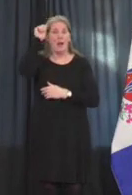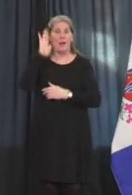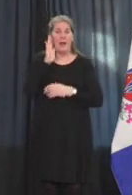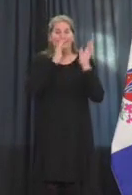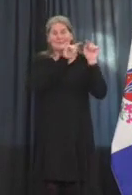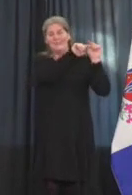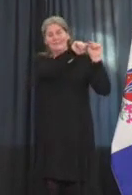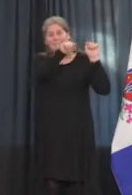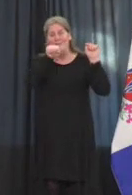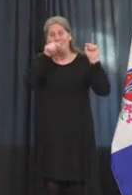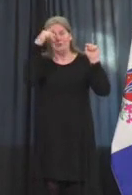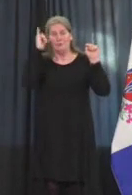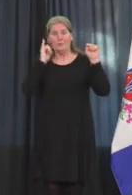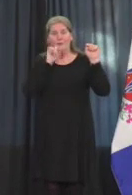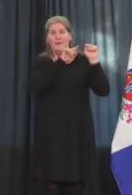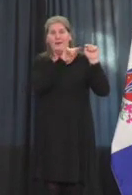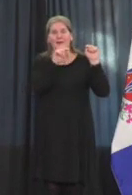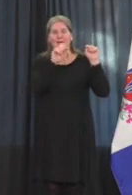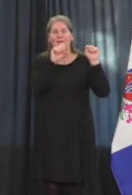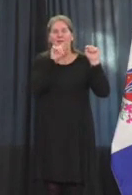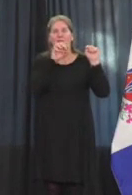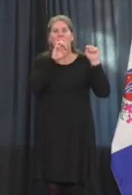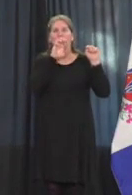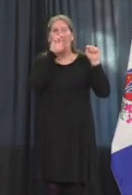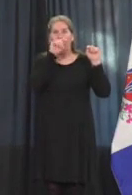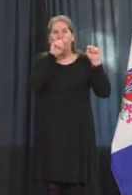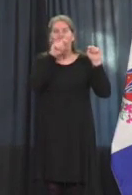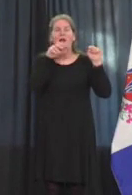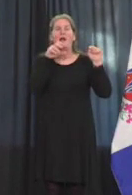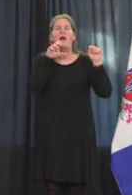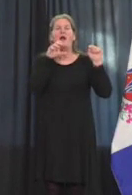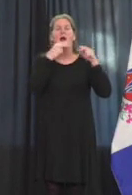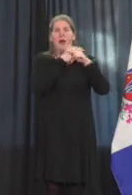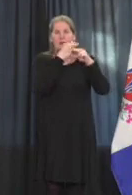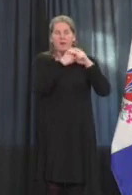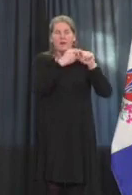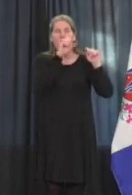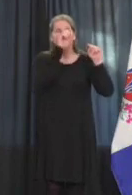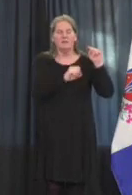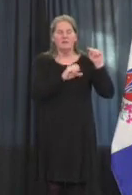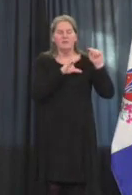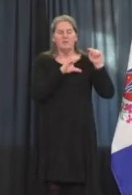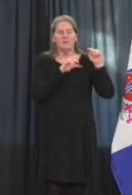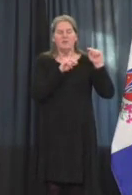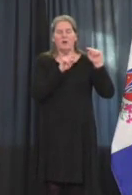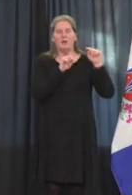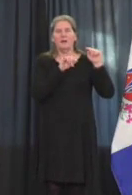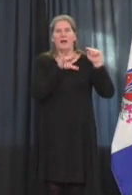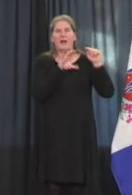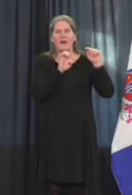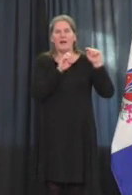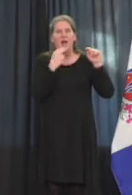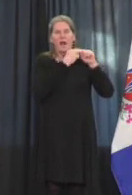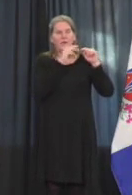THE YUKON, WHERE THE STEWART CASTLEGAR COMES IN, SOUTH